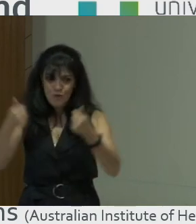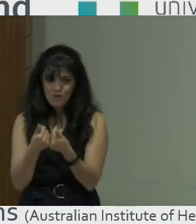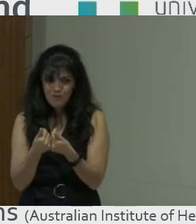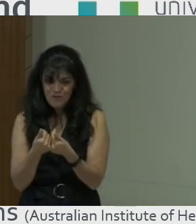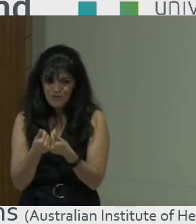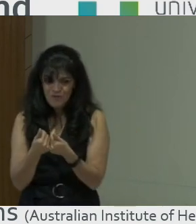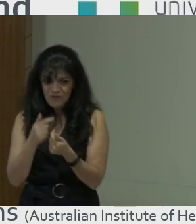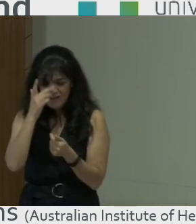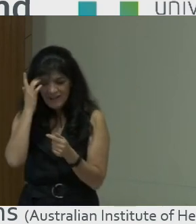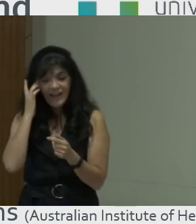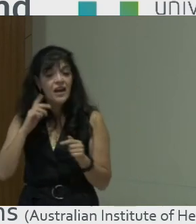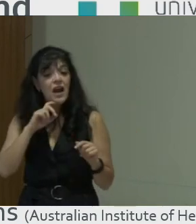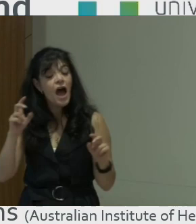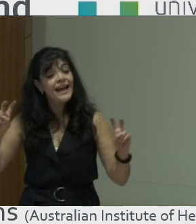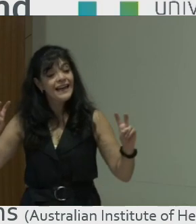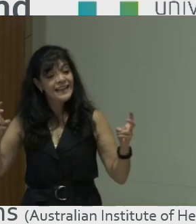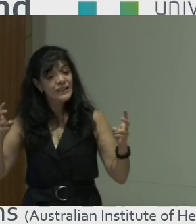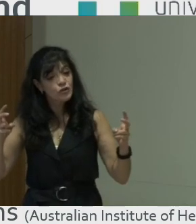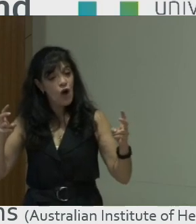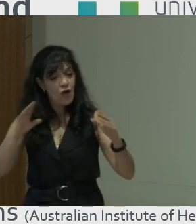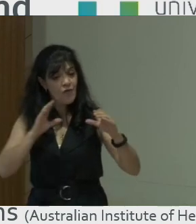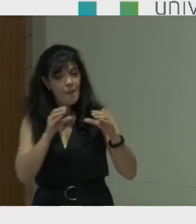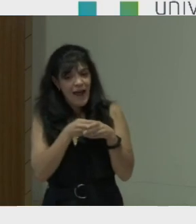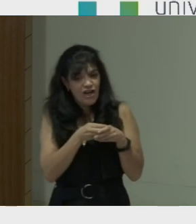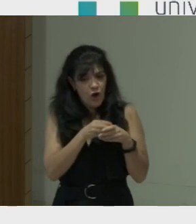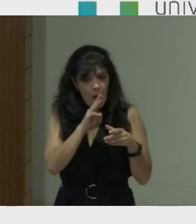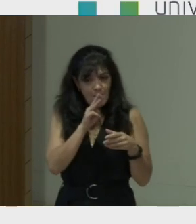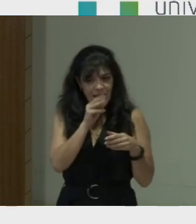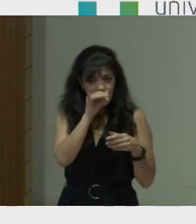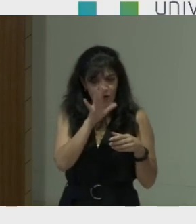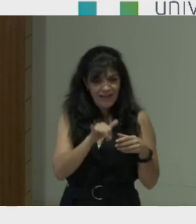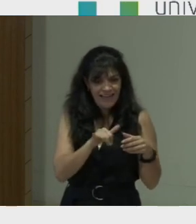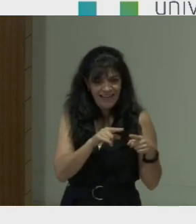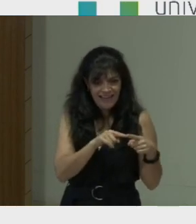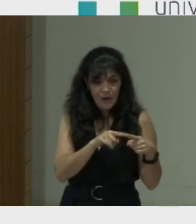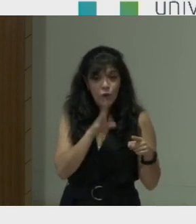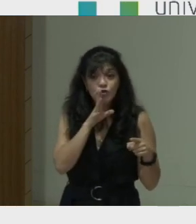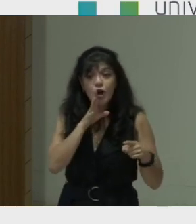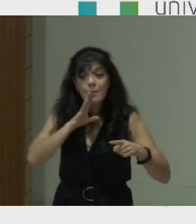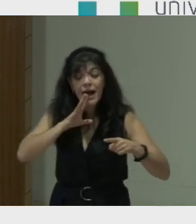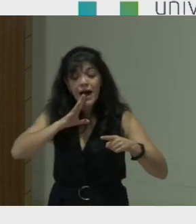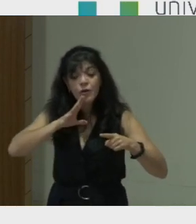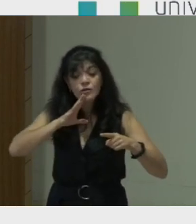So it's not an issue of minority, but we are talking about a huge group.